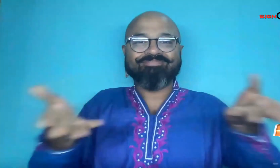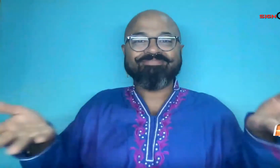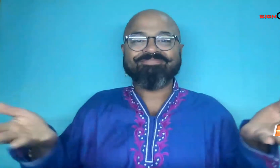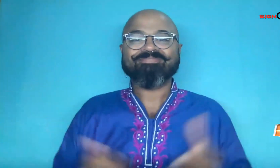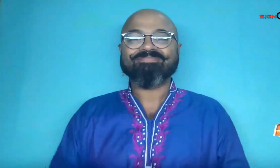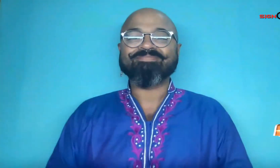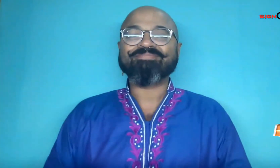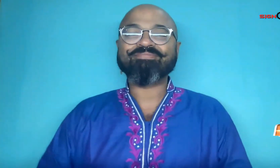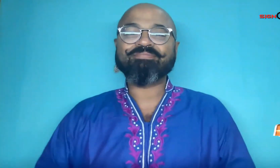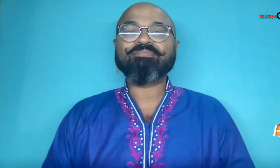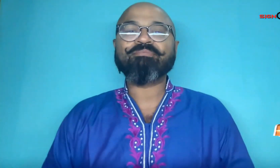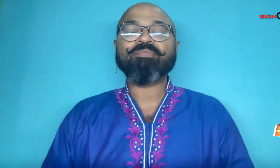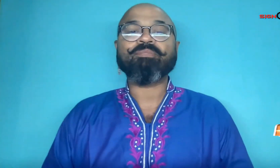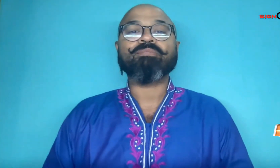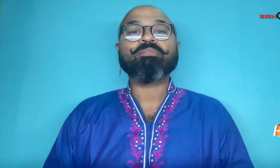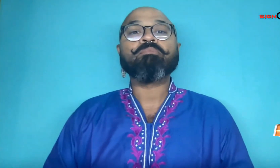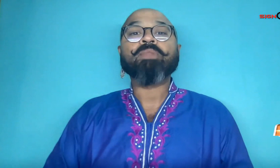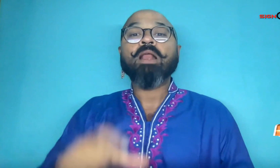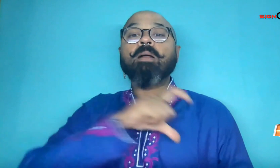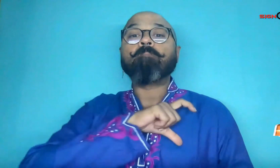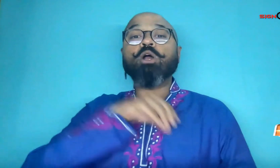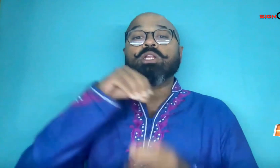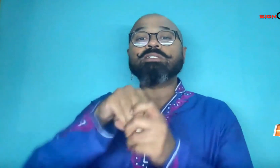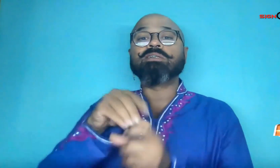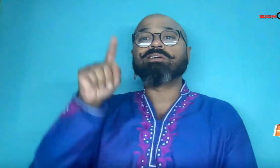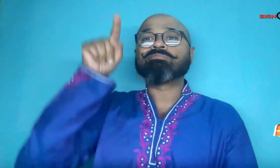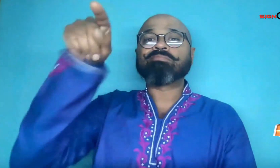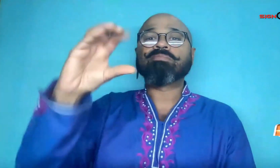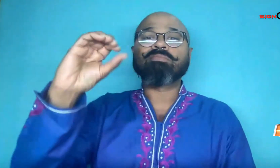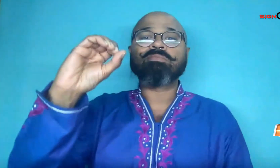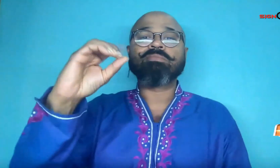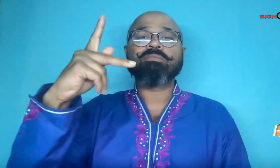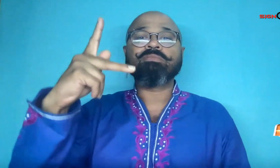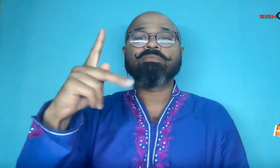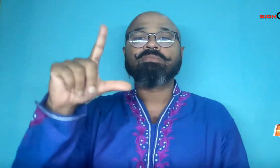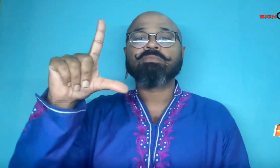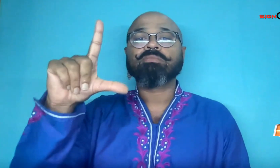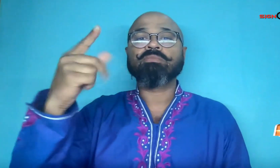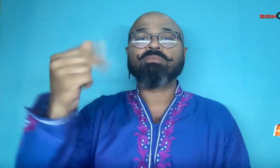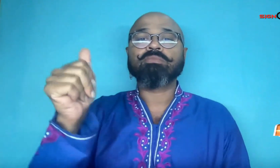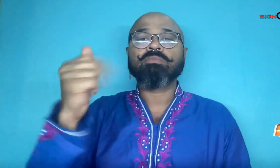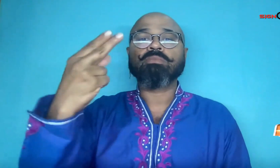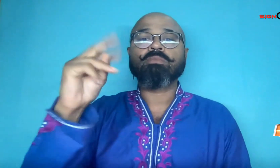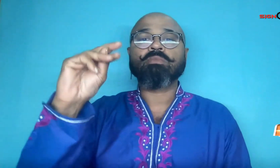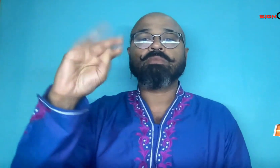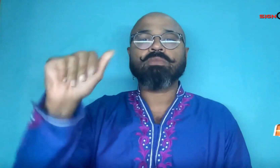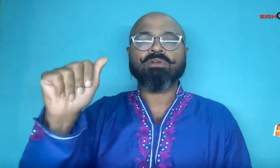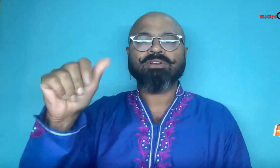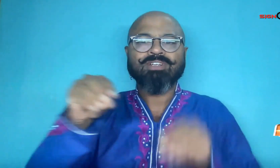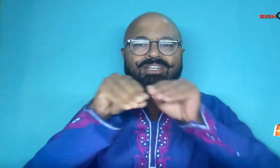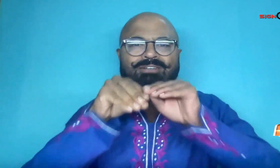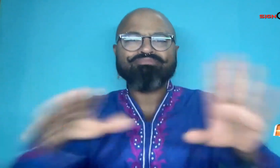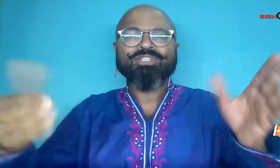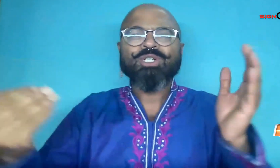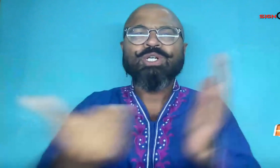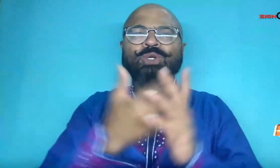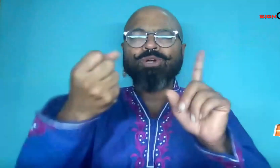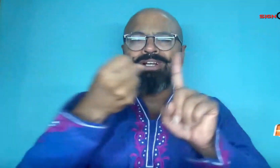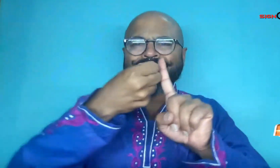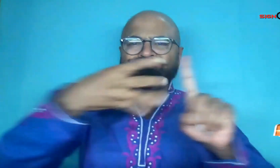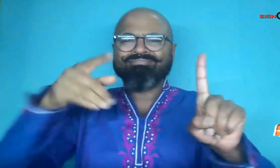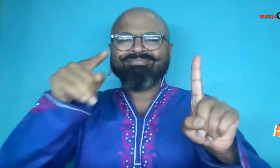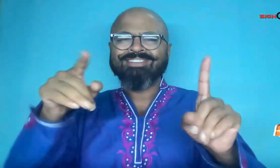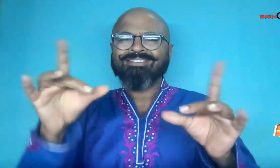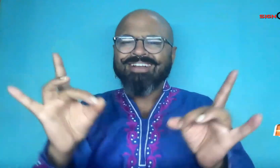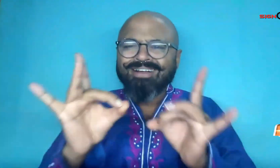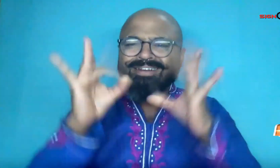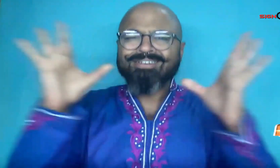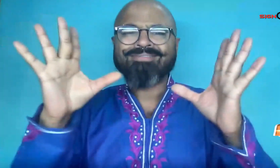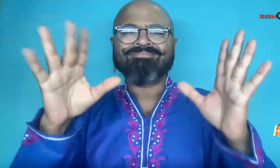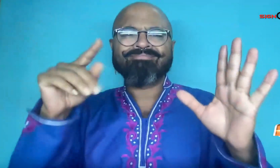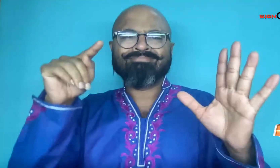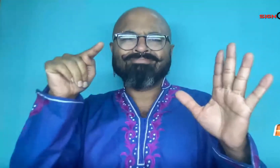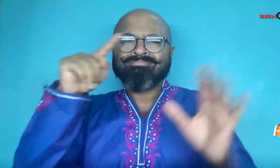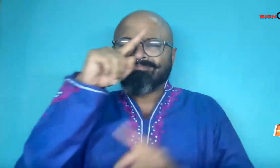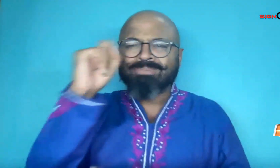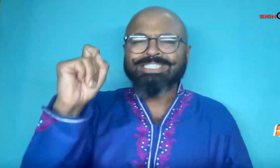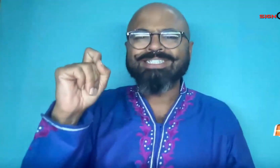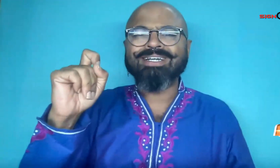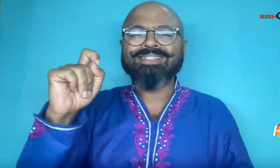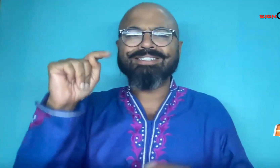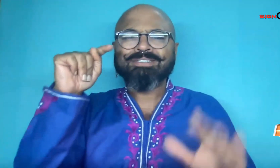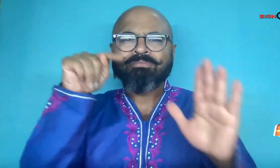the bottom of the screen -- Police in Oklahoma have released new details